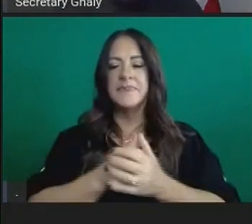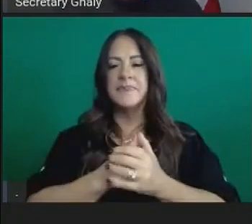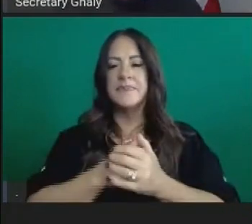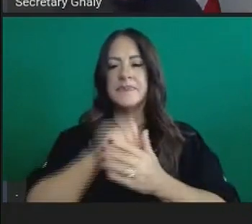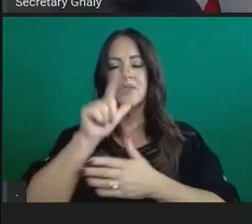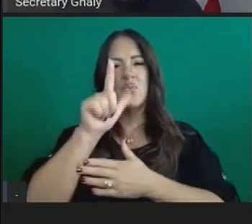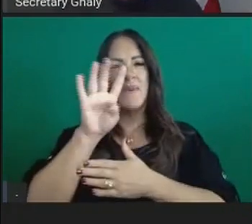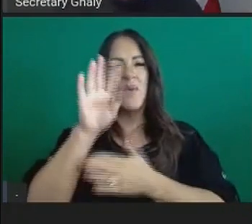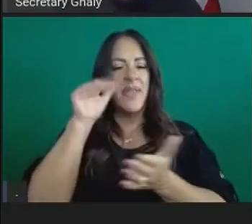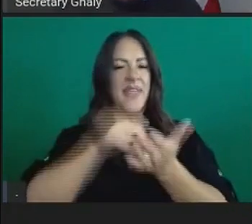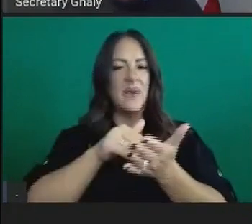HOSPITALIZATIONS HAVE INCREASED.